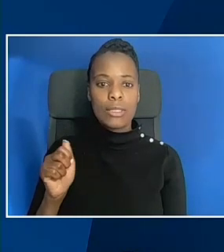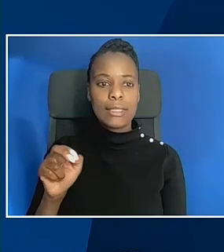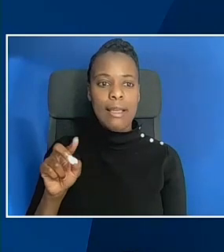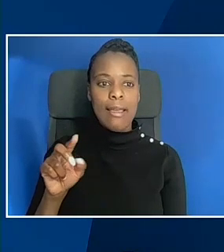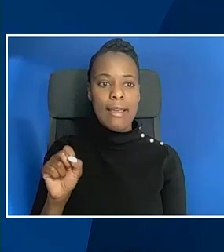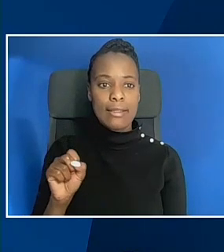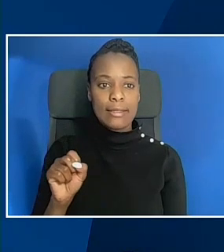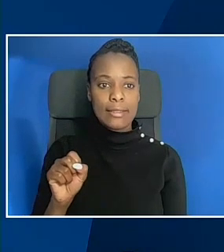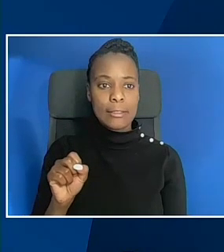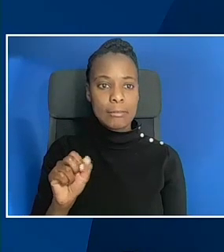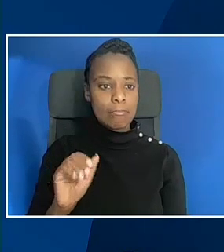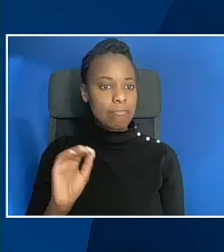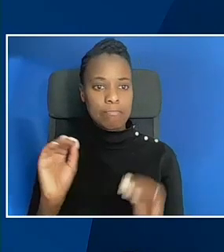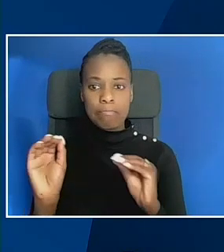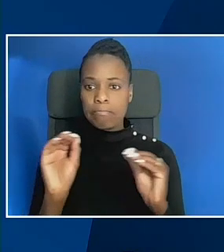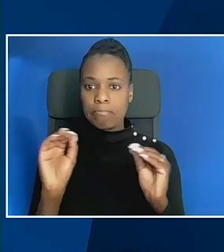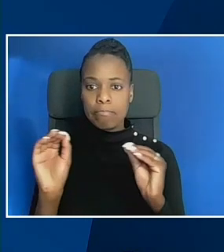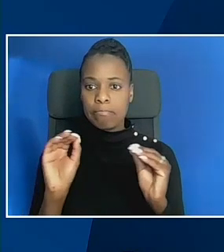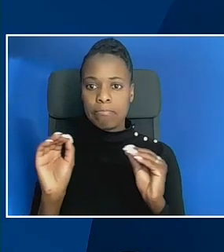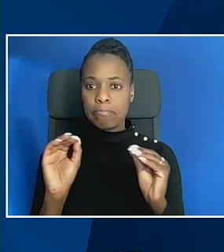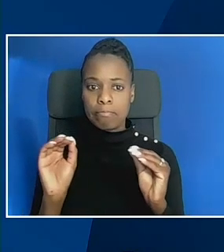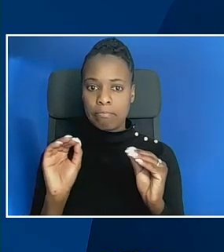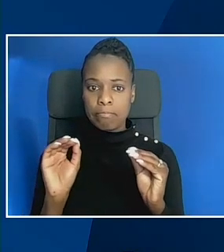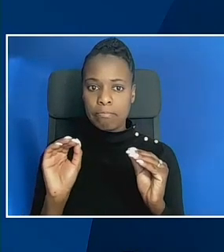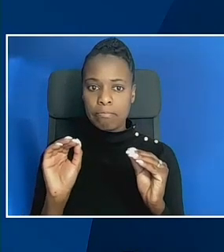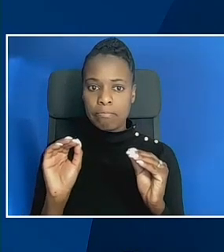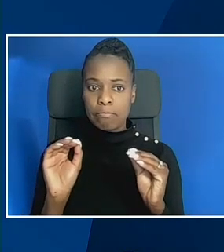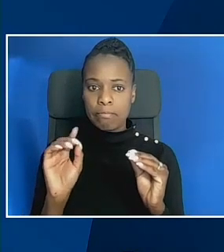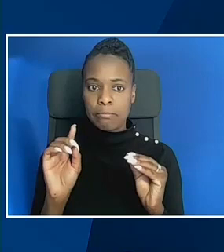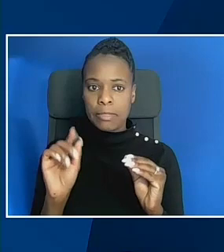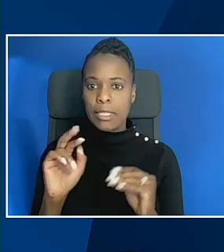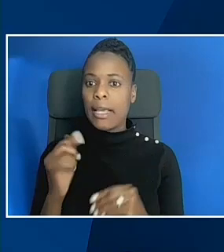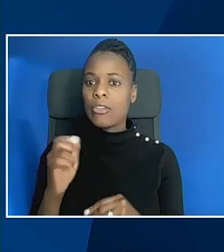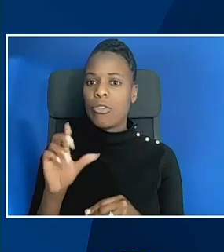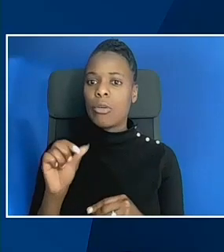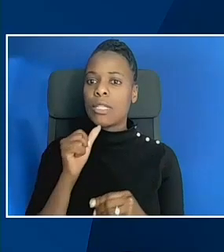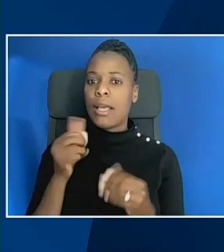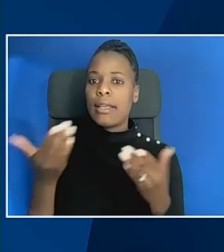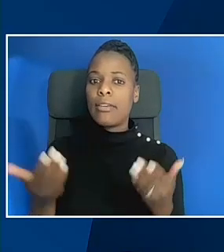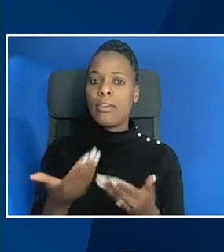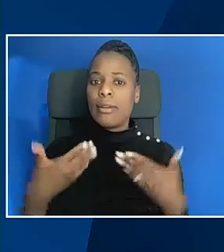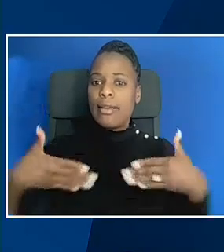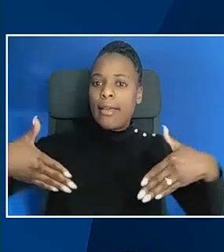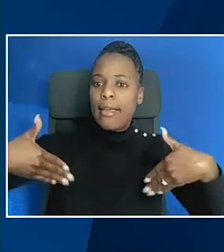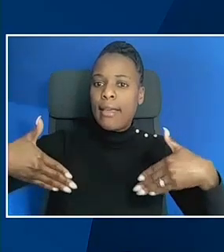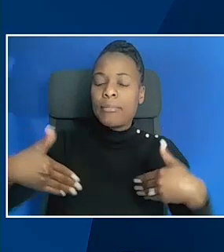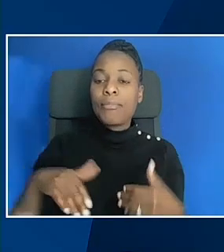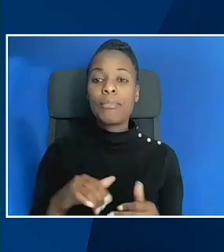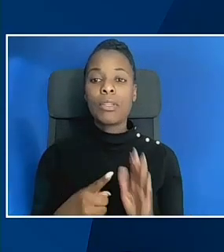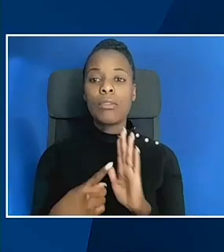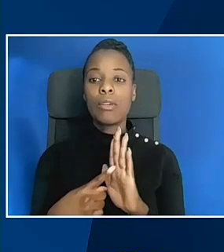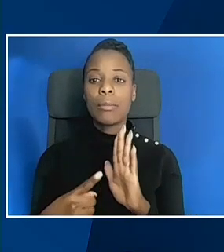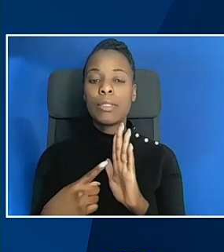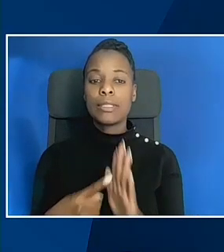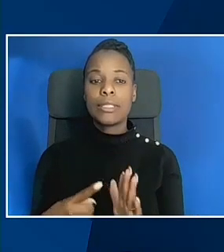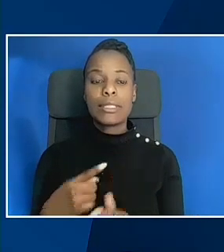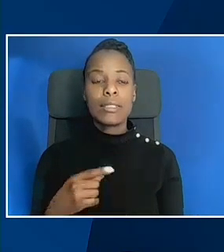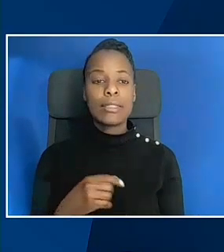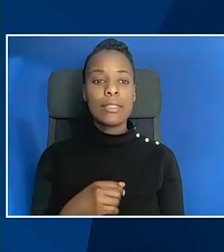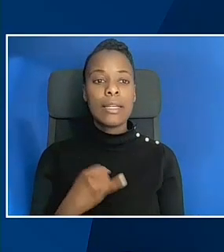Okay. D'Angelo is not in yet. Representing institutional accrediting